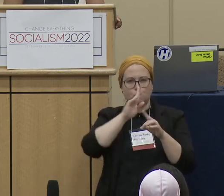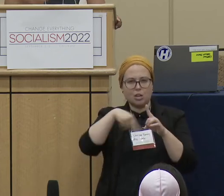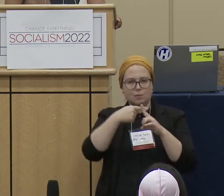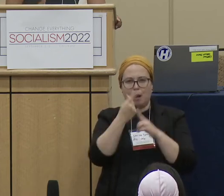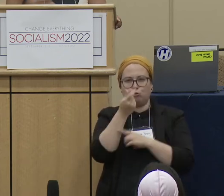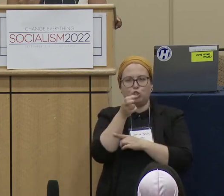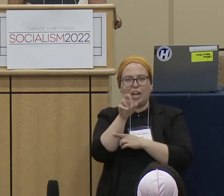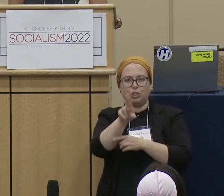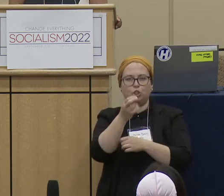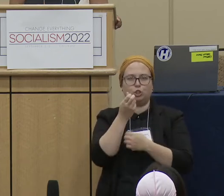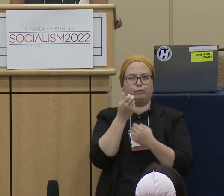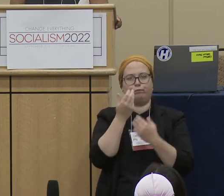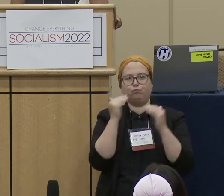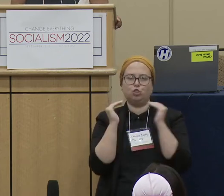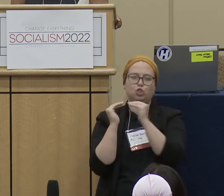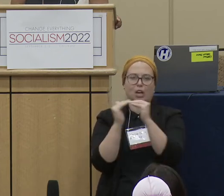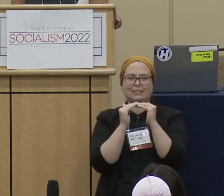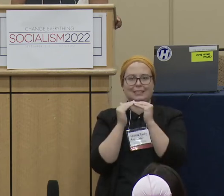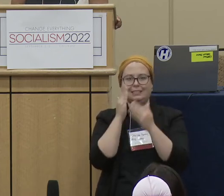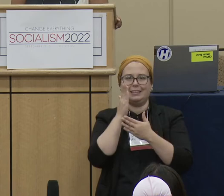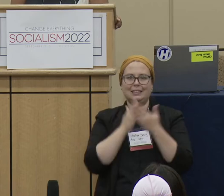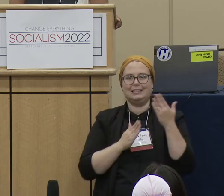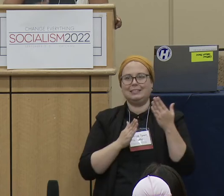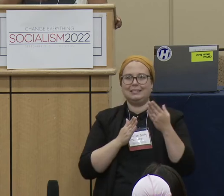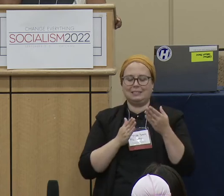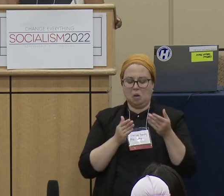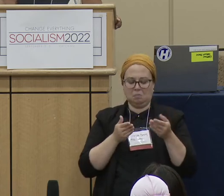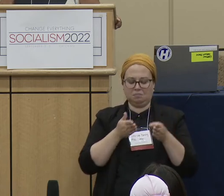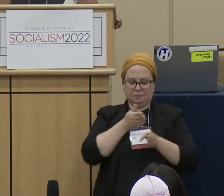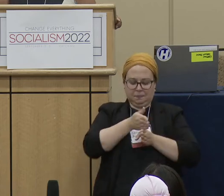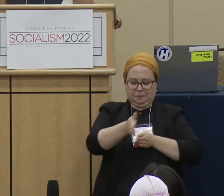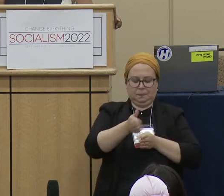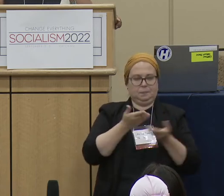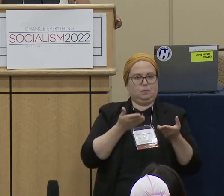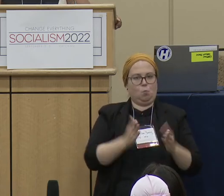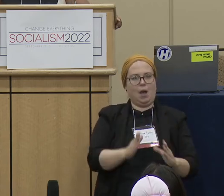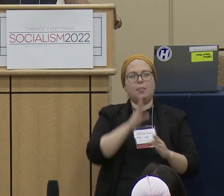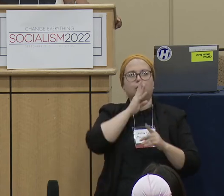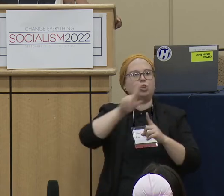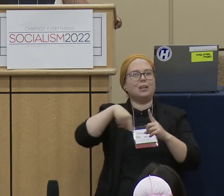. This was not a statement that talked about gender justice and some sort of narrow sense, or even about race politics in